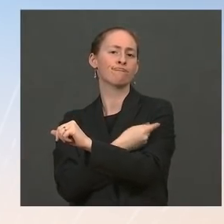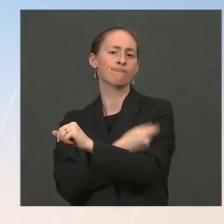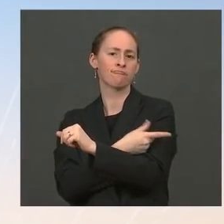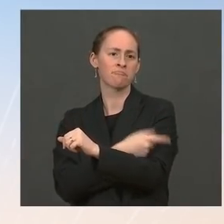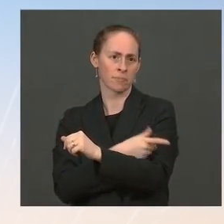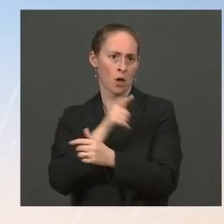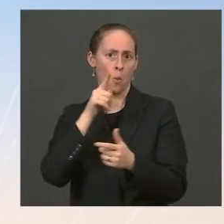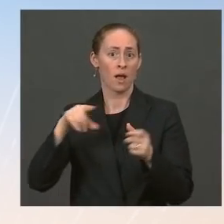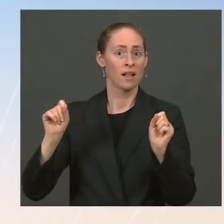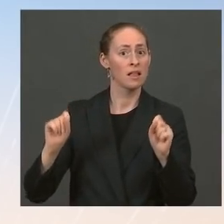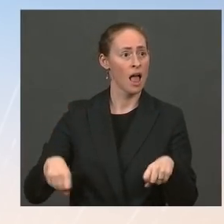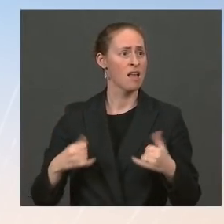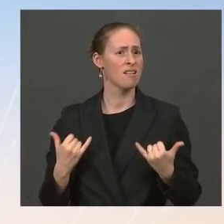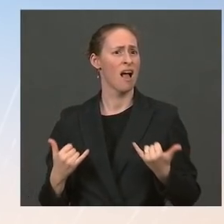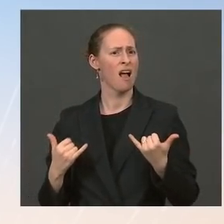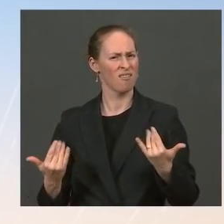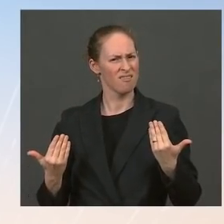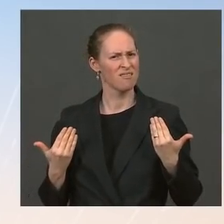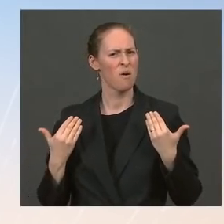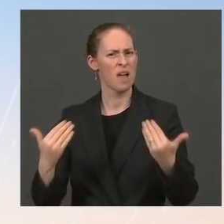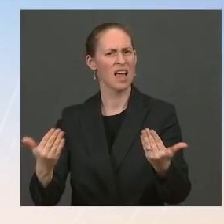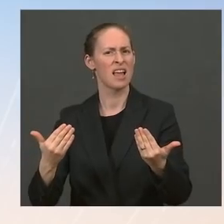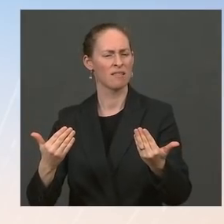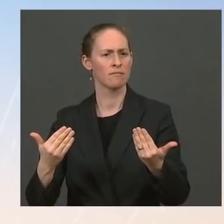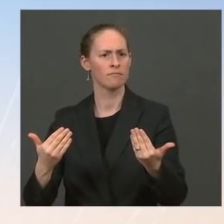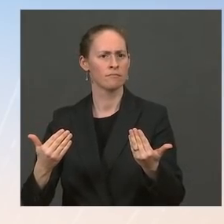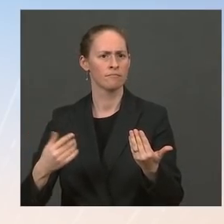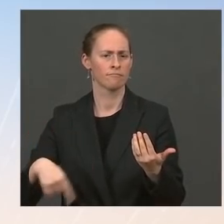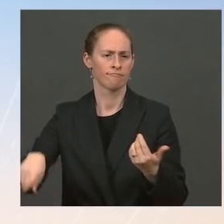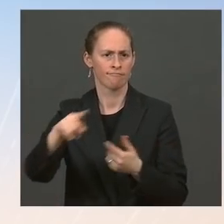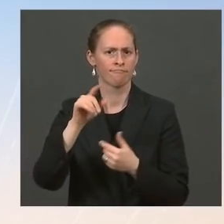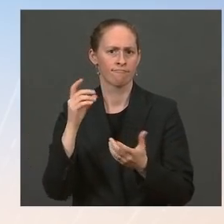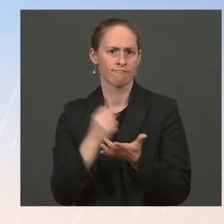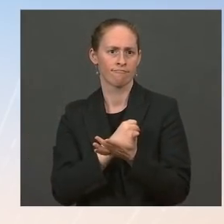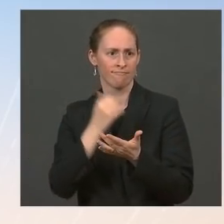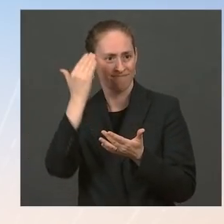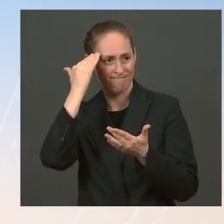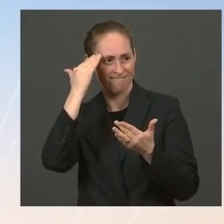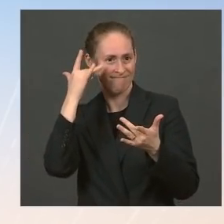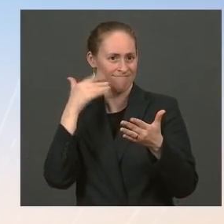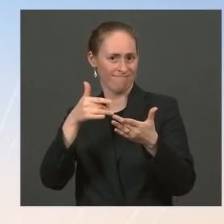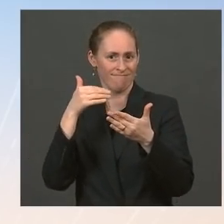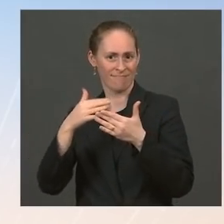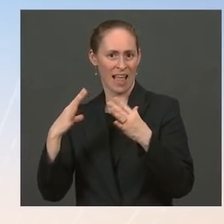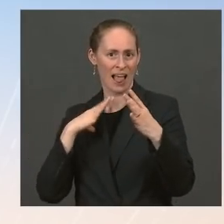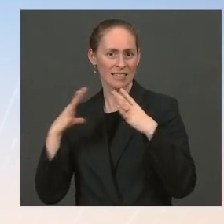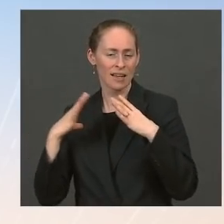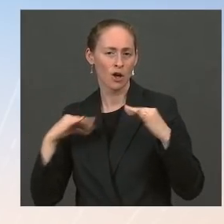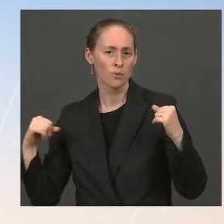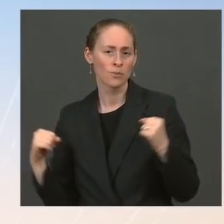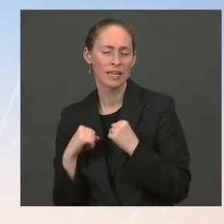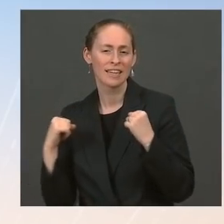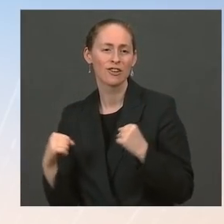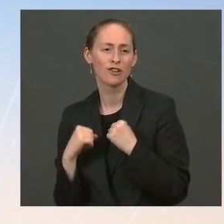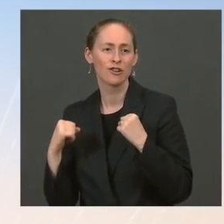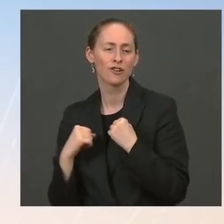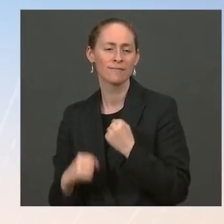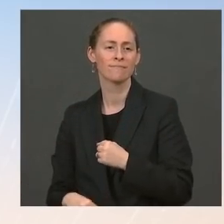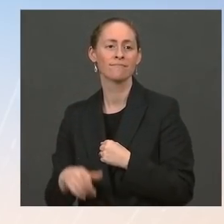against COVID-19 now, especially going into the holiday season. We know now that, now that kids age 5 to 11 are eligible,